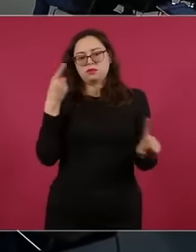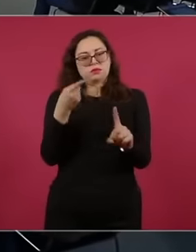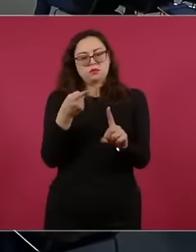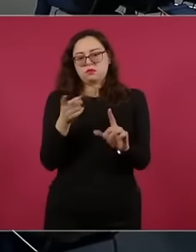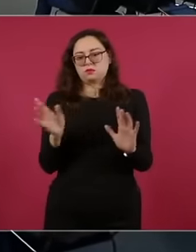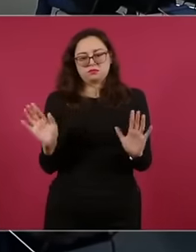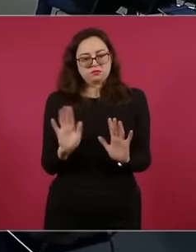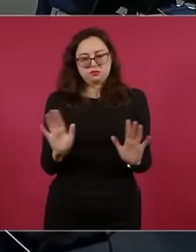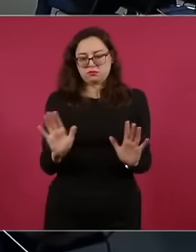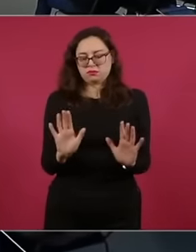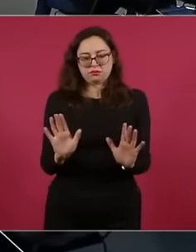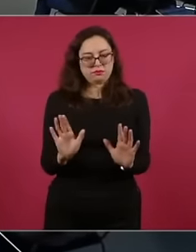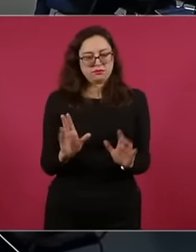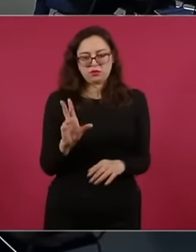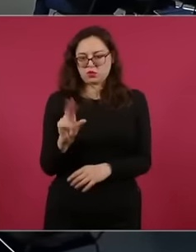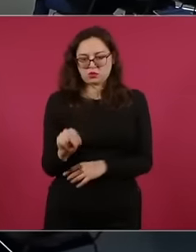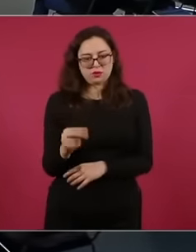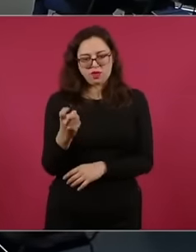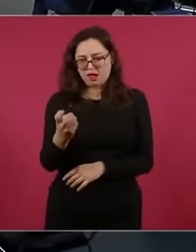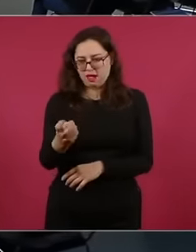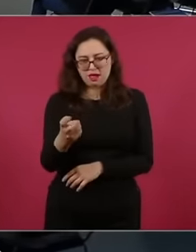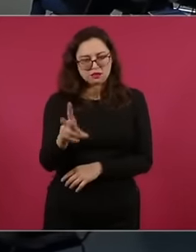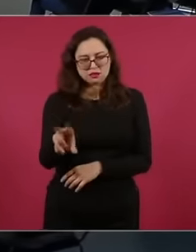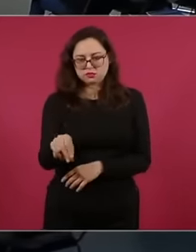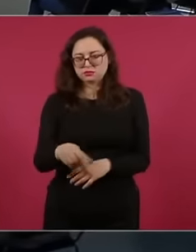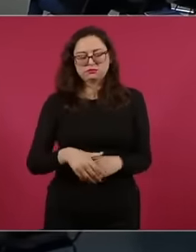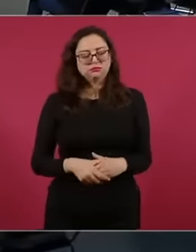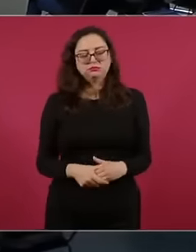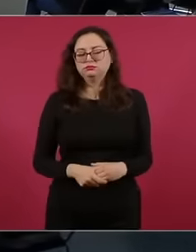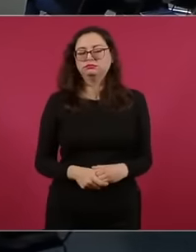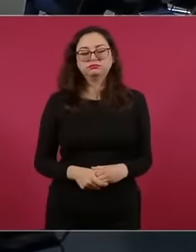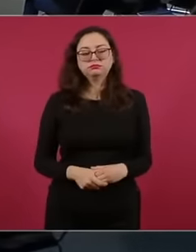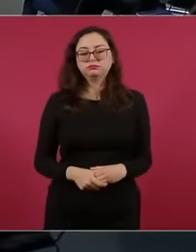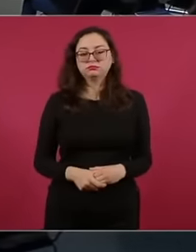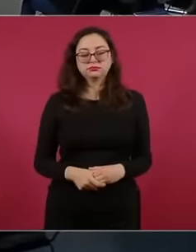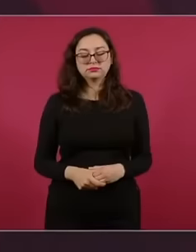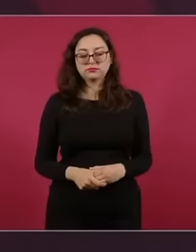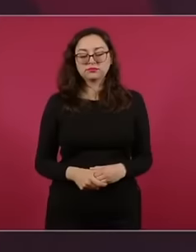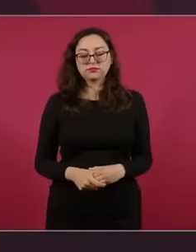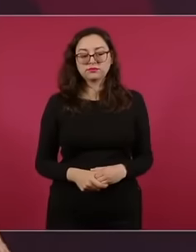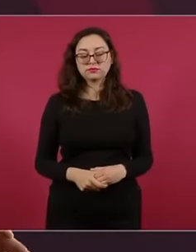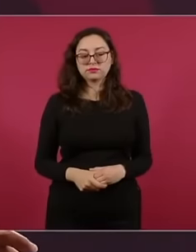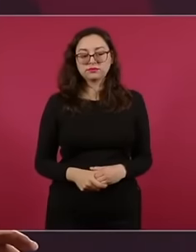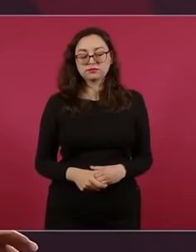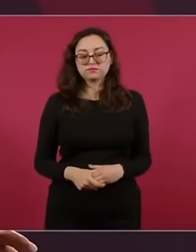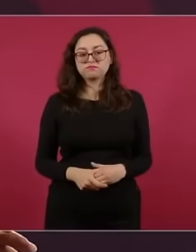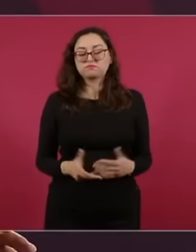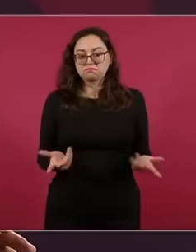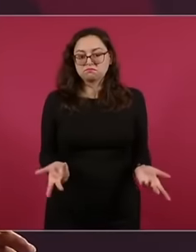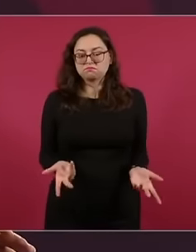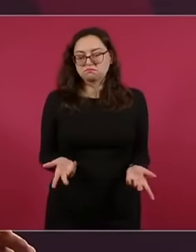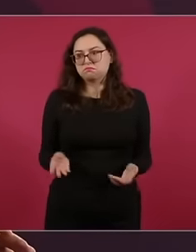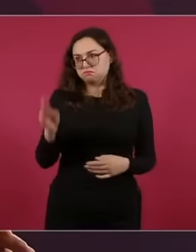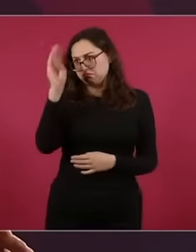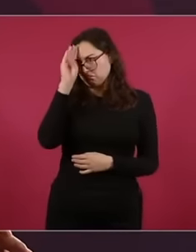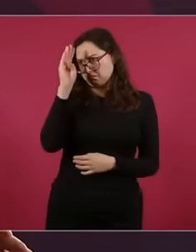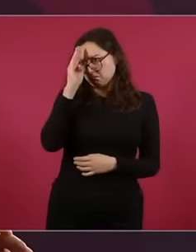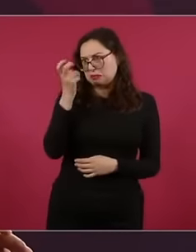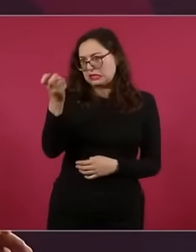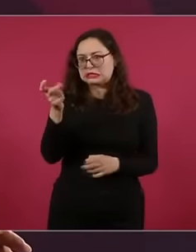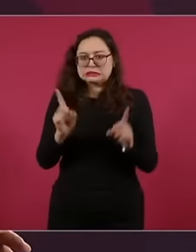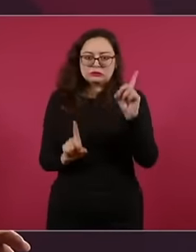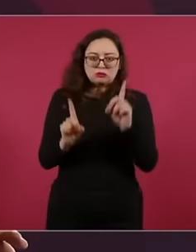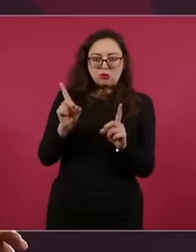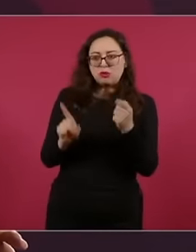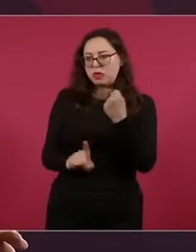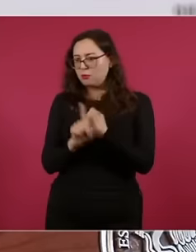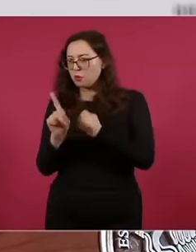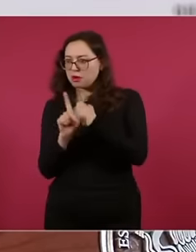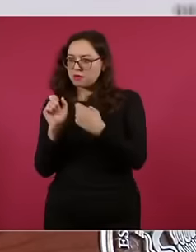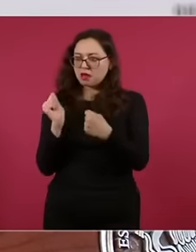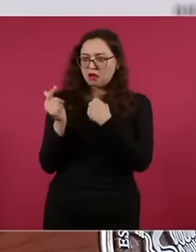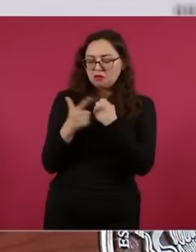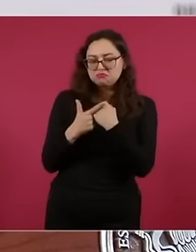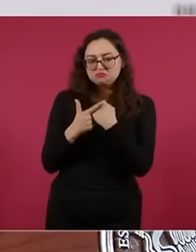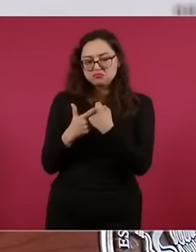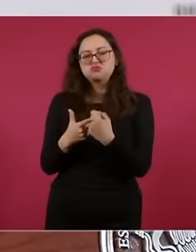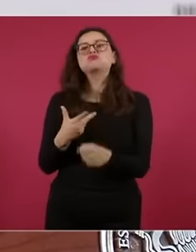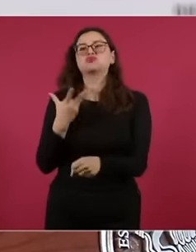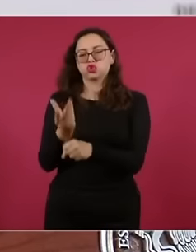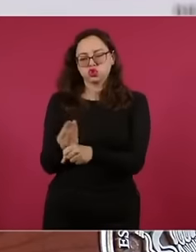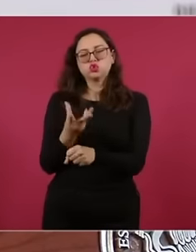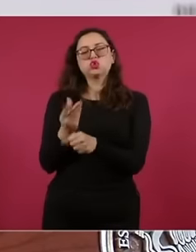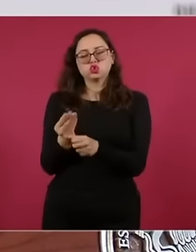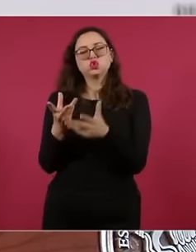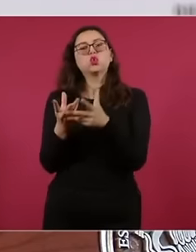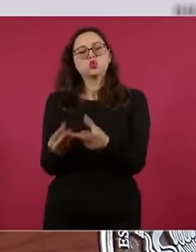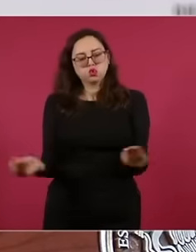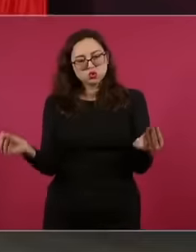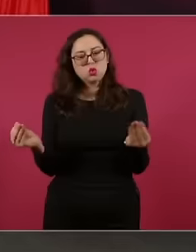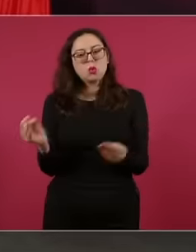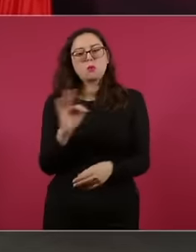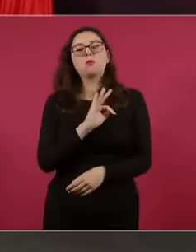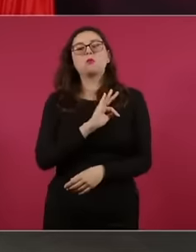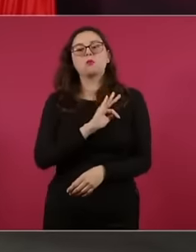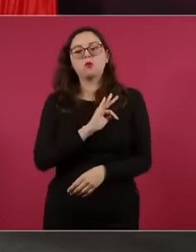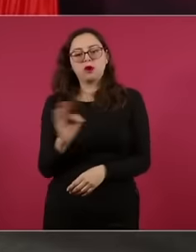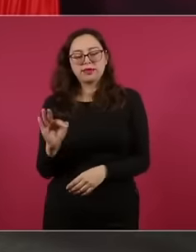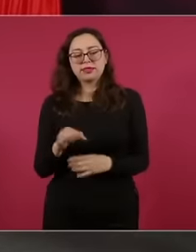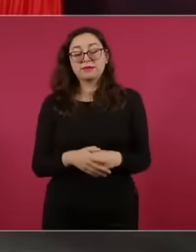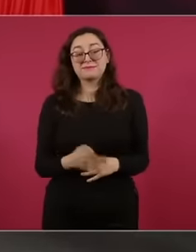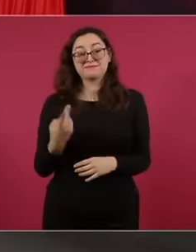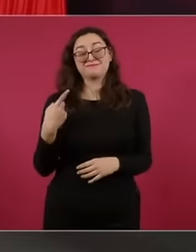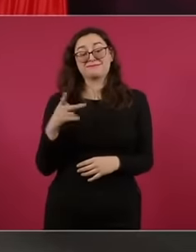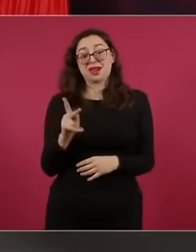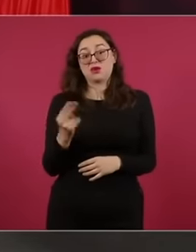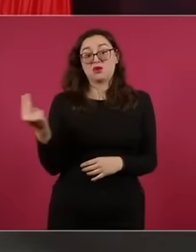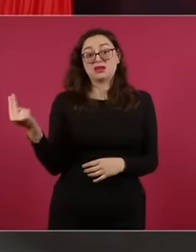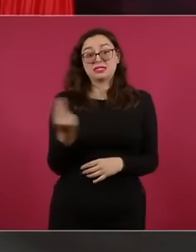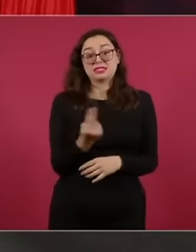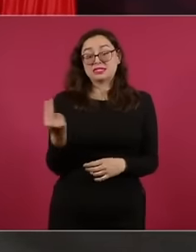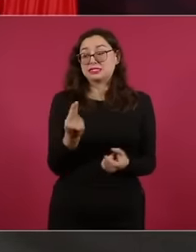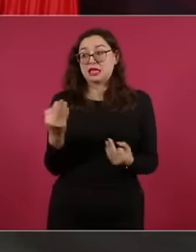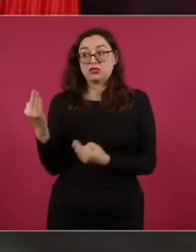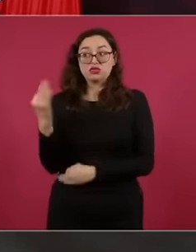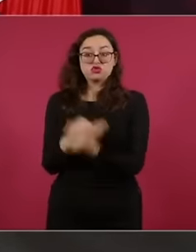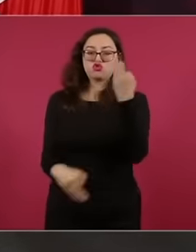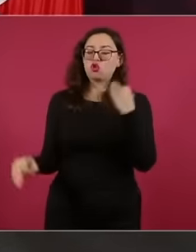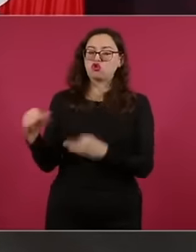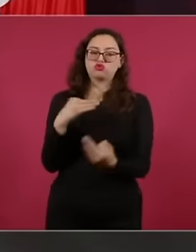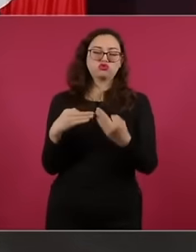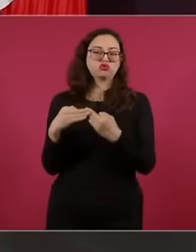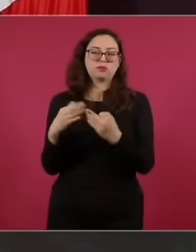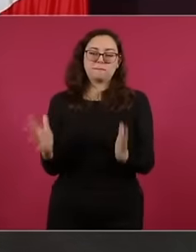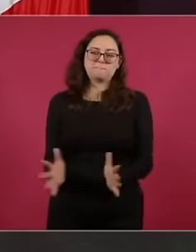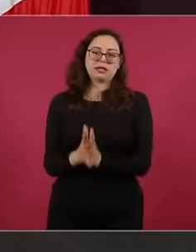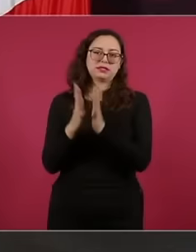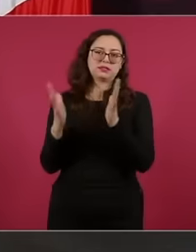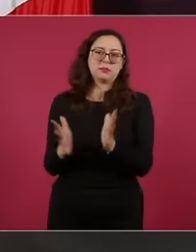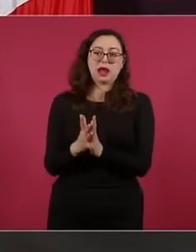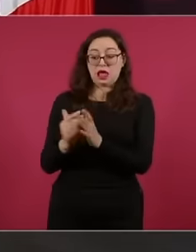is that we think it can be resolved in Venezuela with the participation of the electoral bodies.